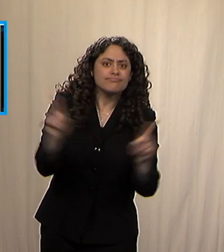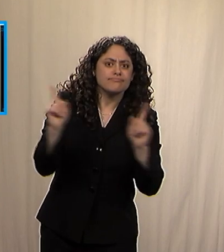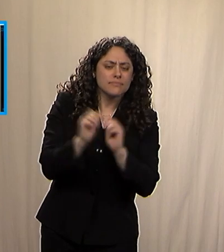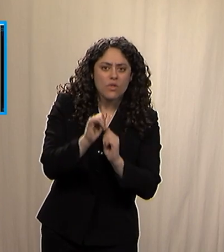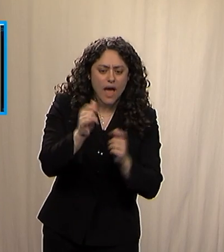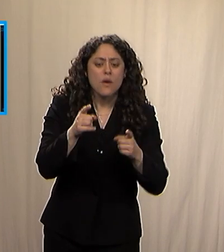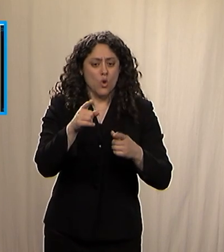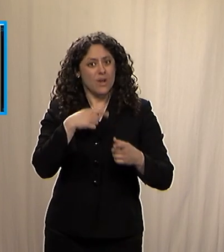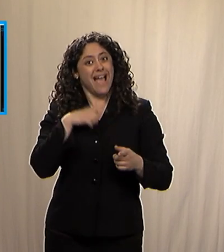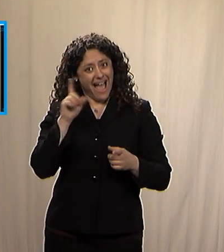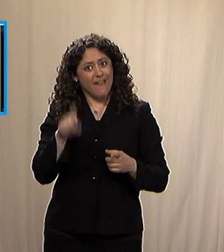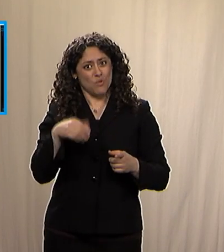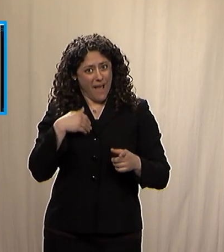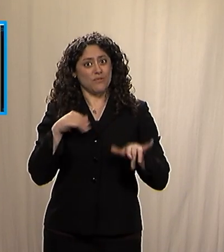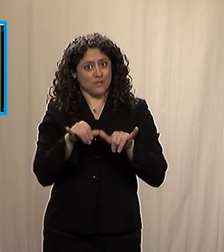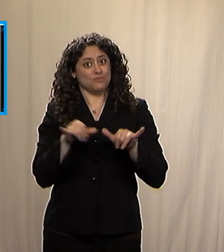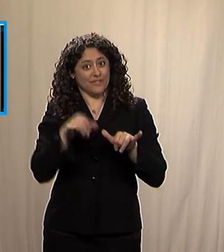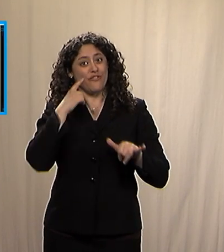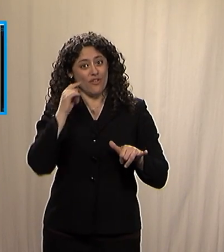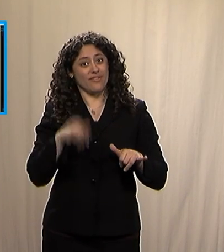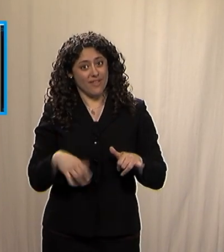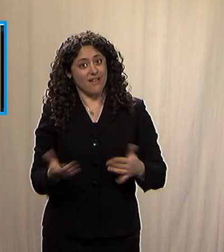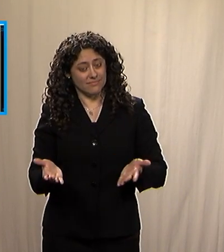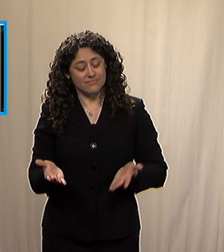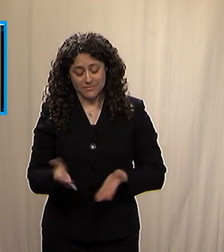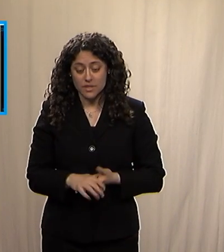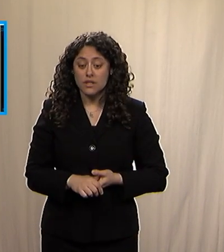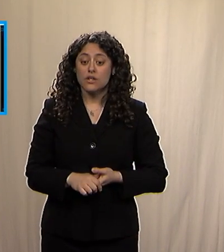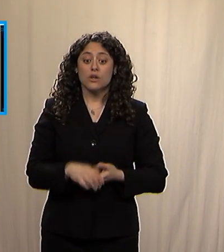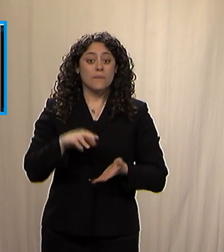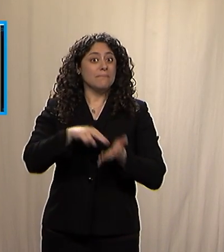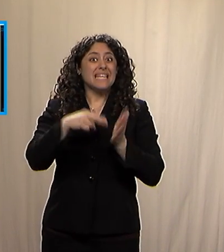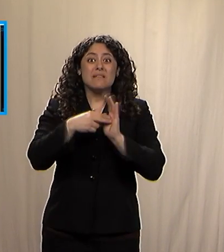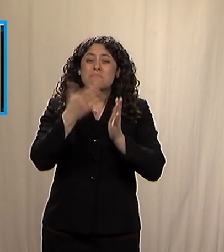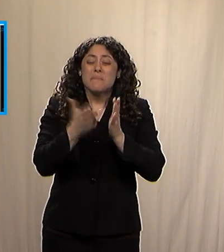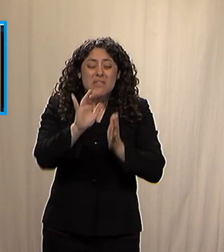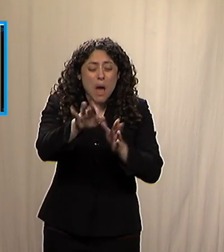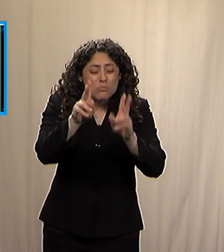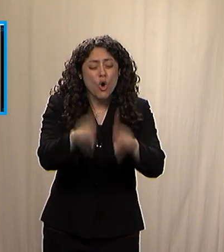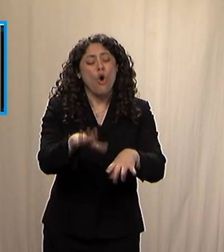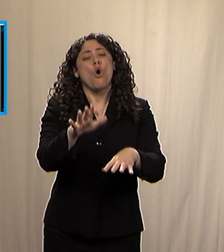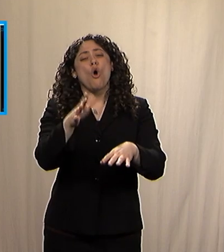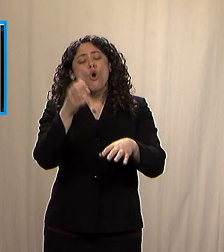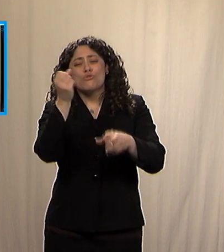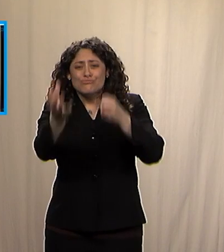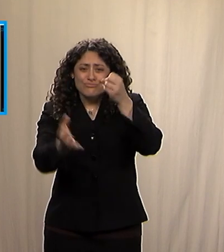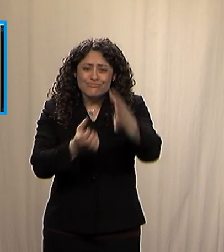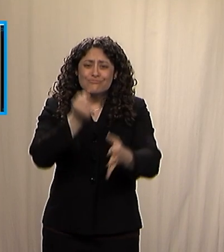So we might have someone whose interpretation itself is very accurate. All the propositions in the source language